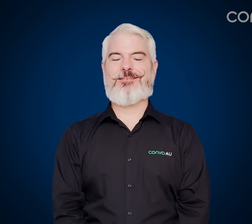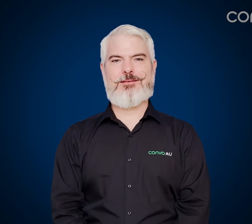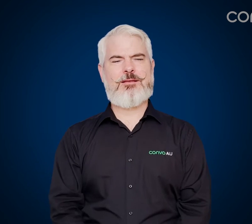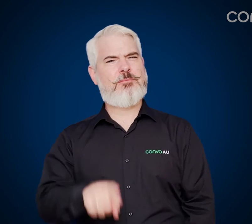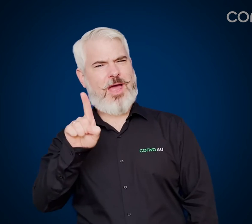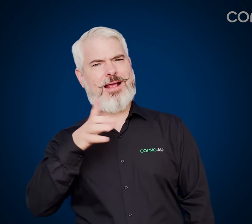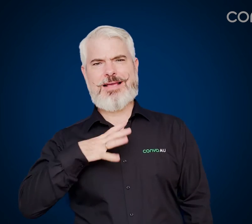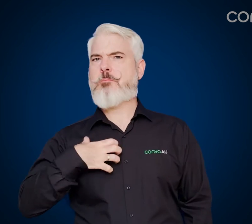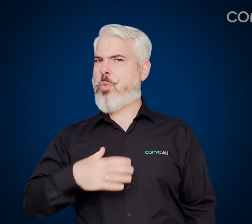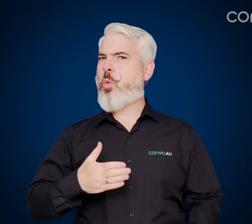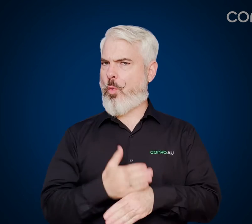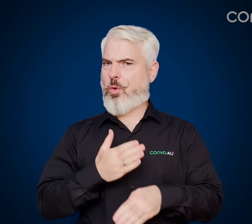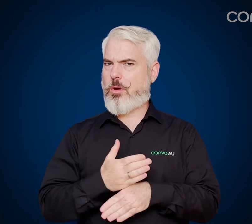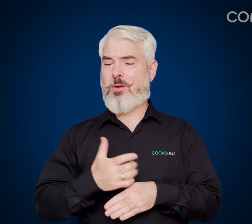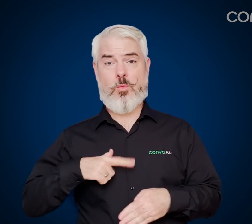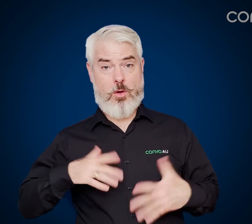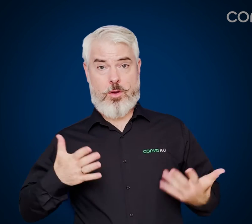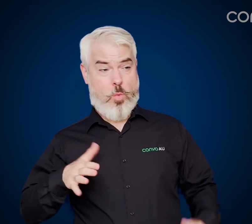however there is much more we need to achieve in Australia.